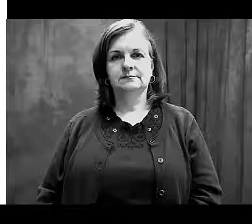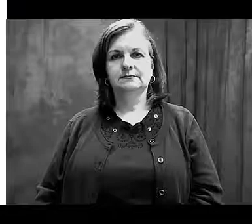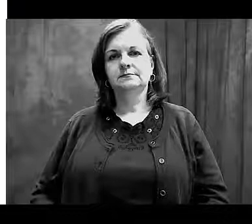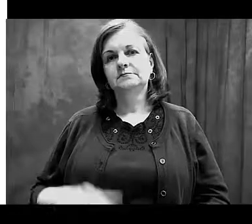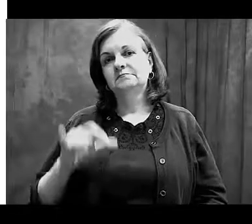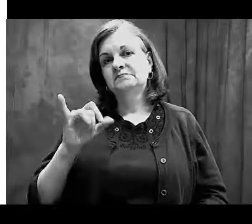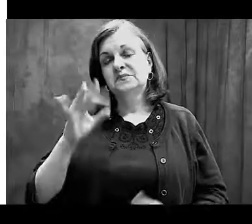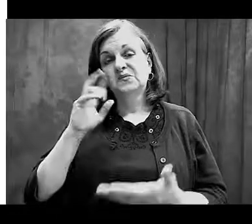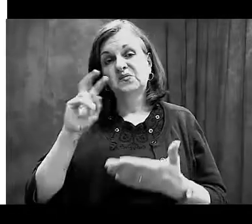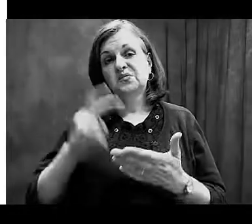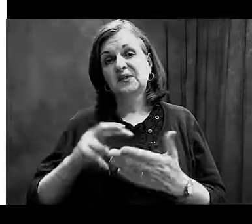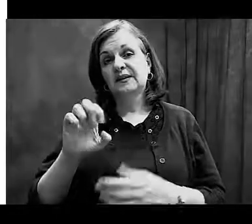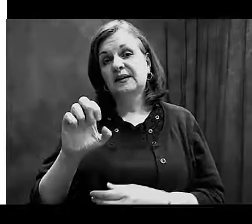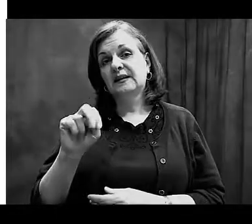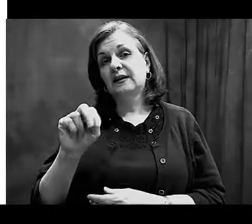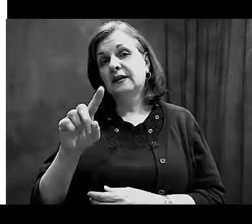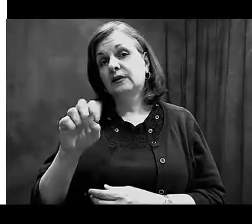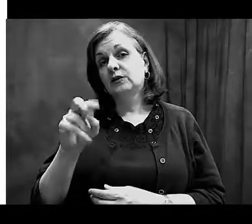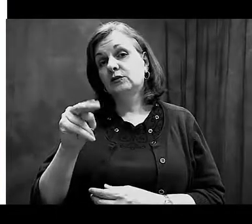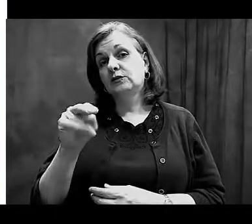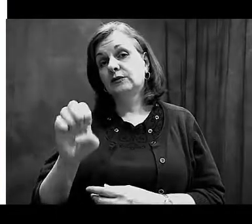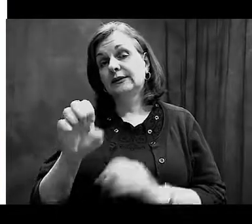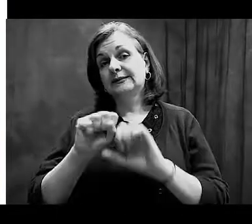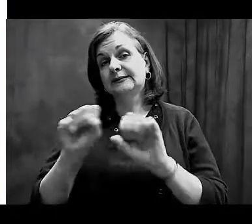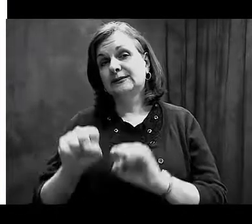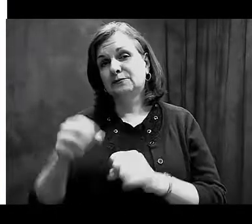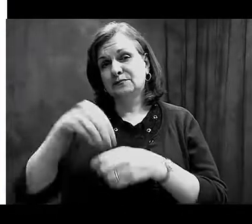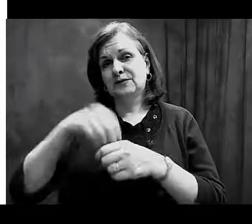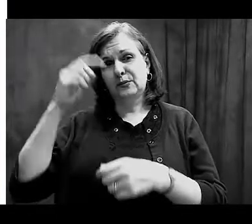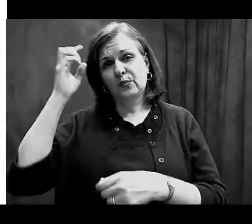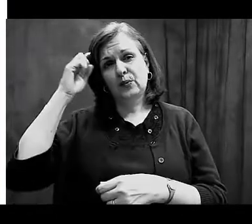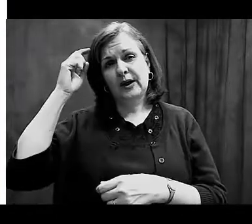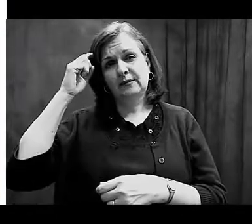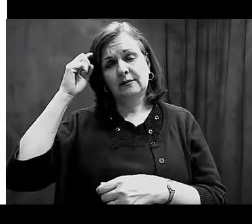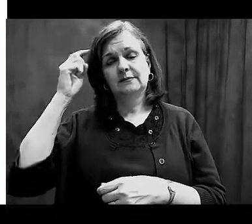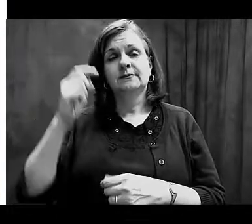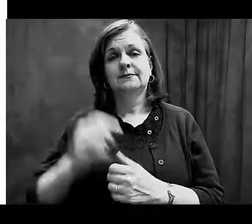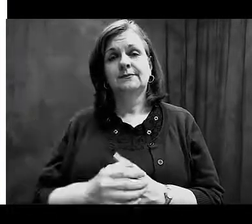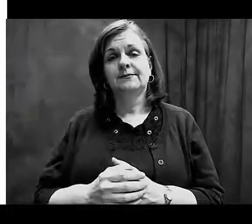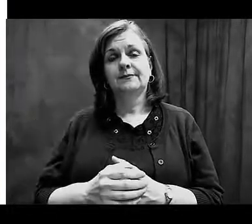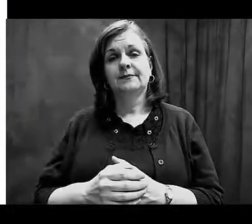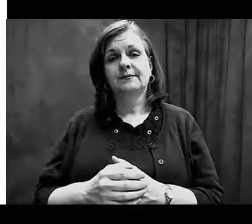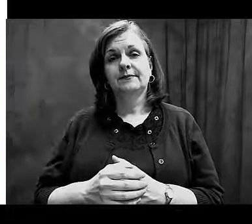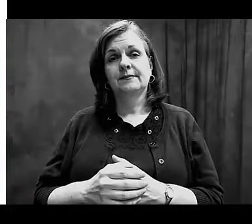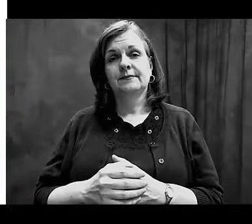If we look at your endocrine system associated with your brain the hypothalamus